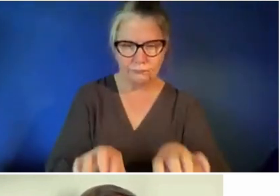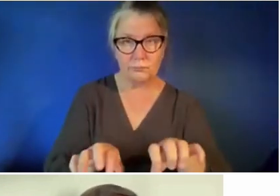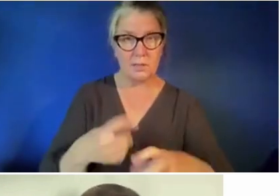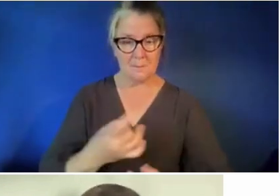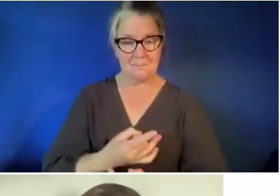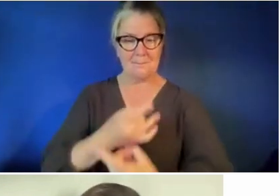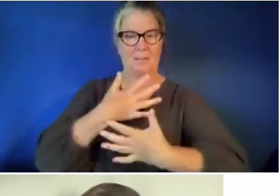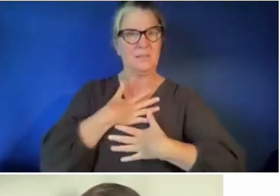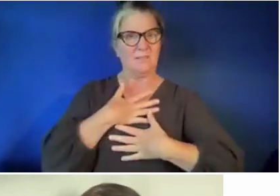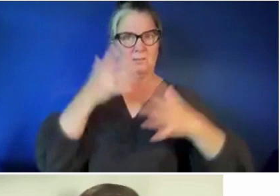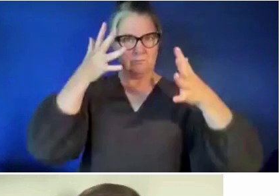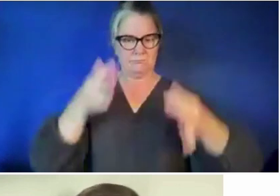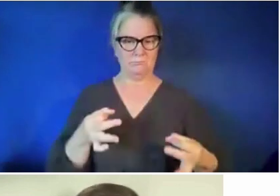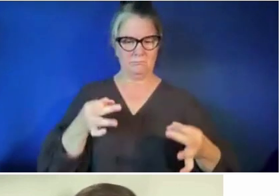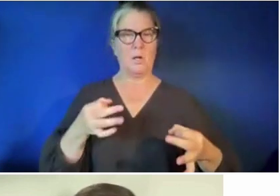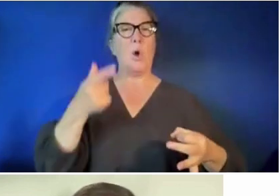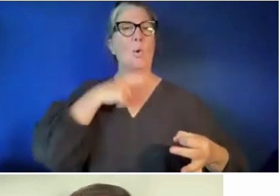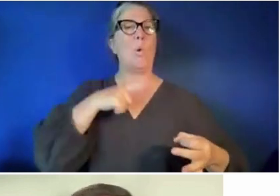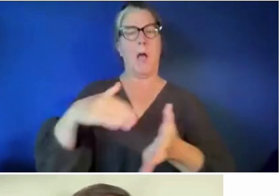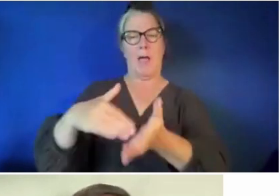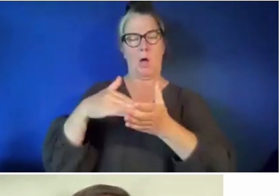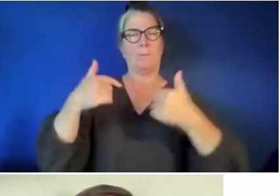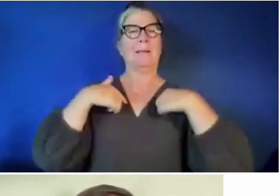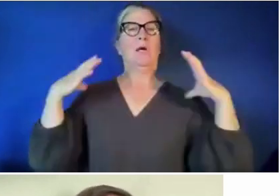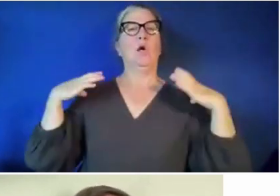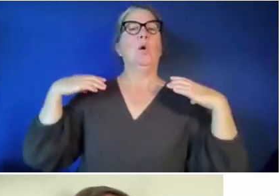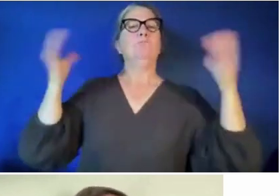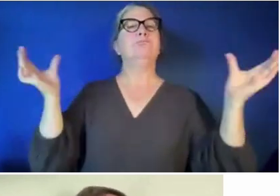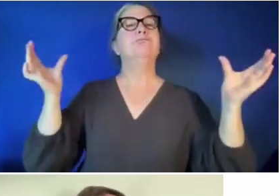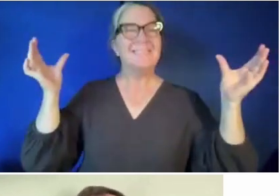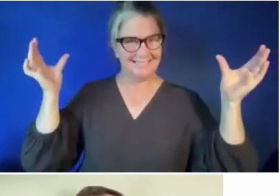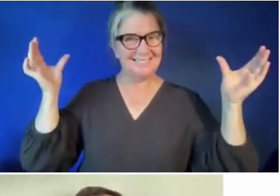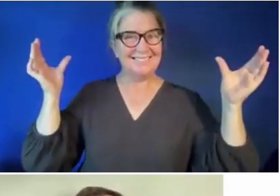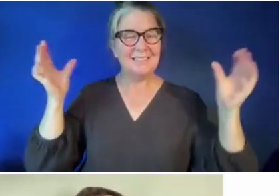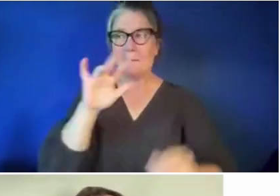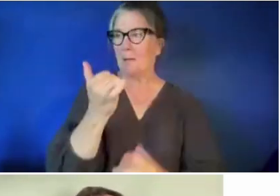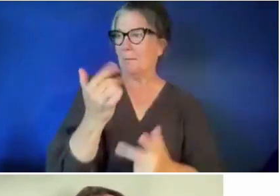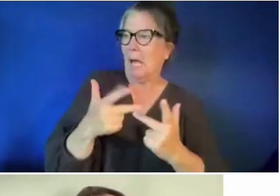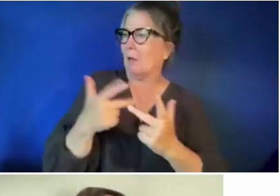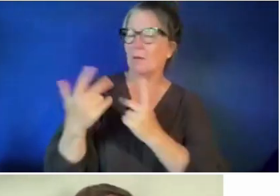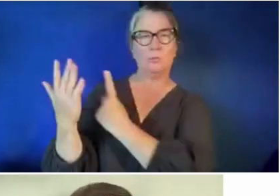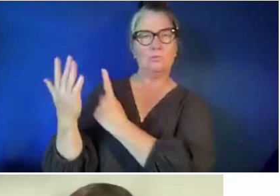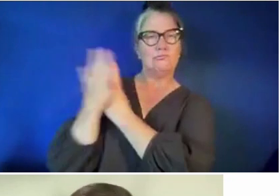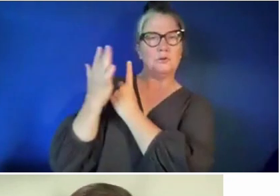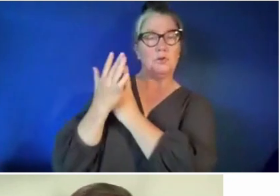'cause it helps me manage other pressures that I might have in my life. But if I'm not honest about that